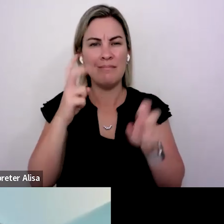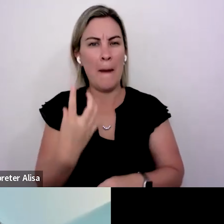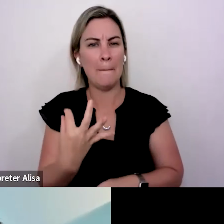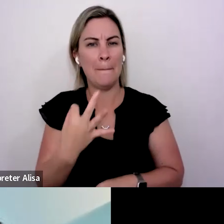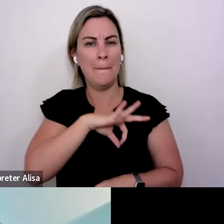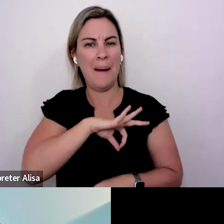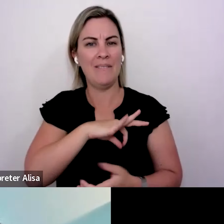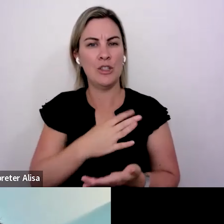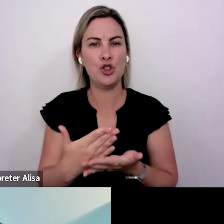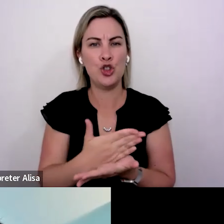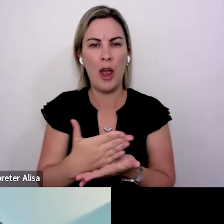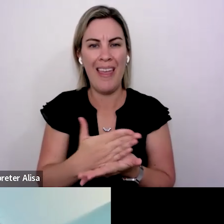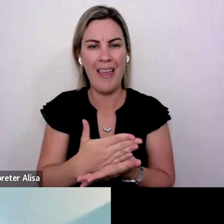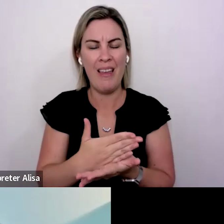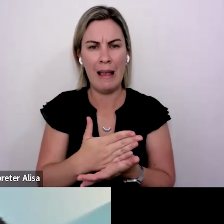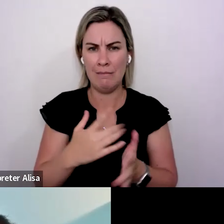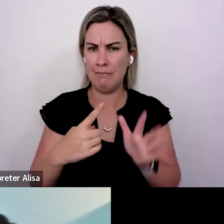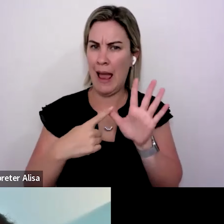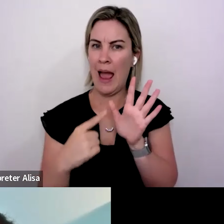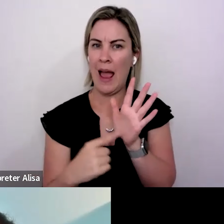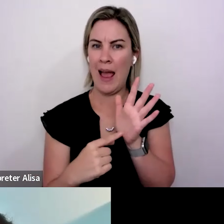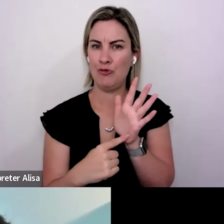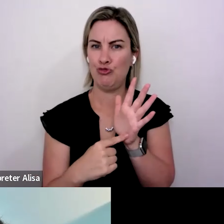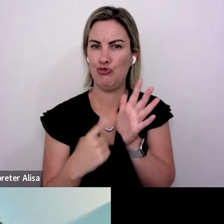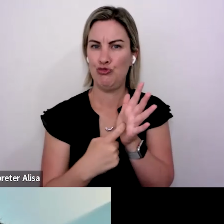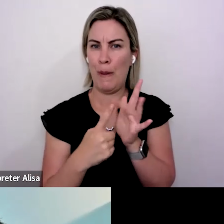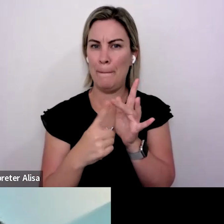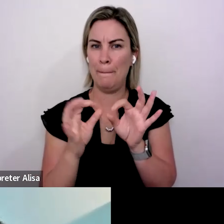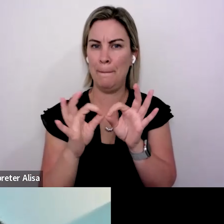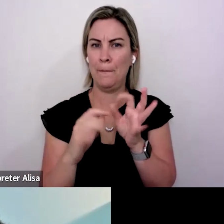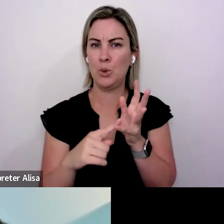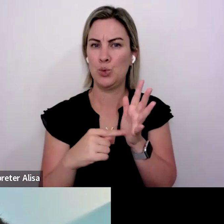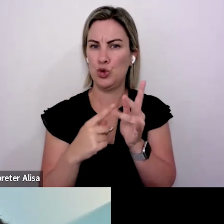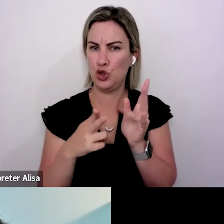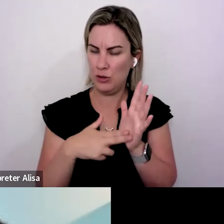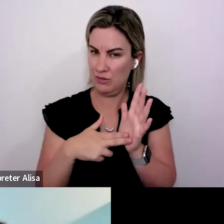So, making sure that the particular communities or artists are